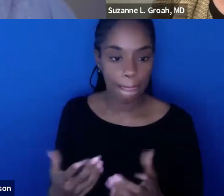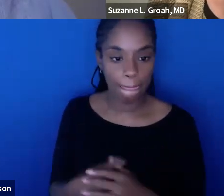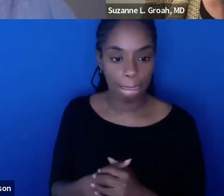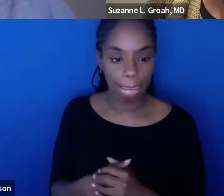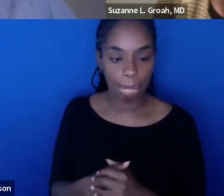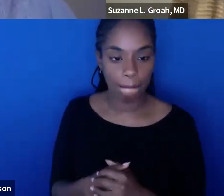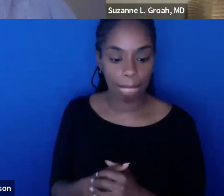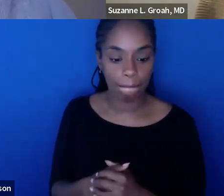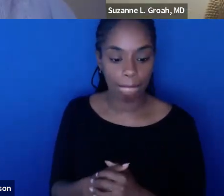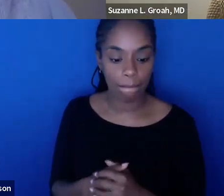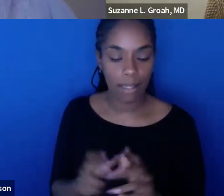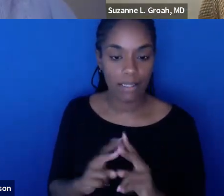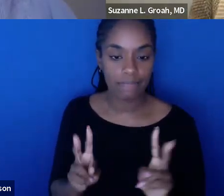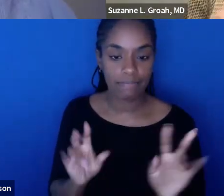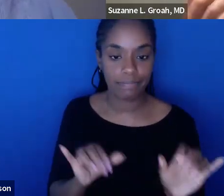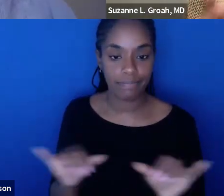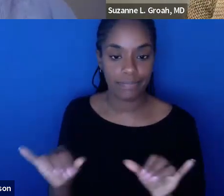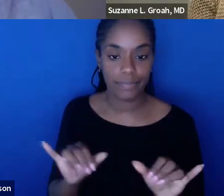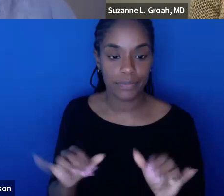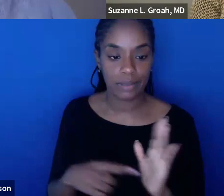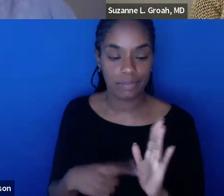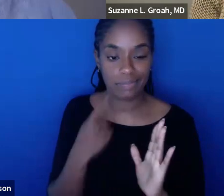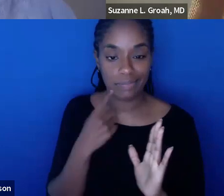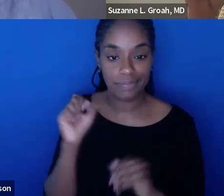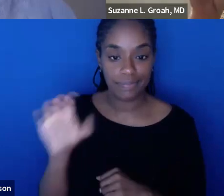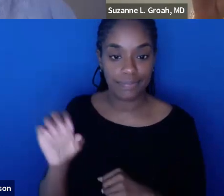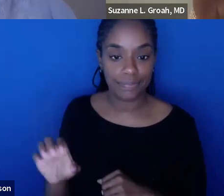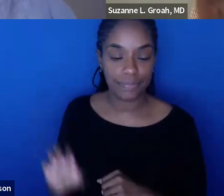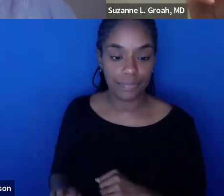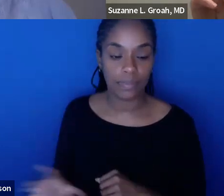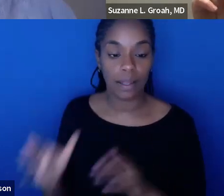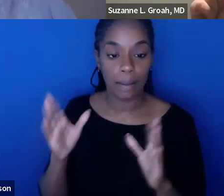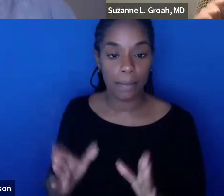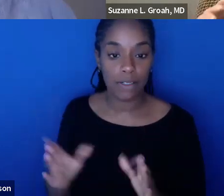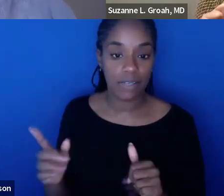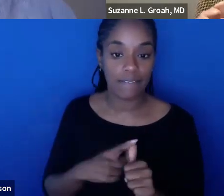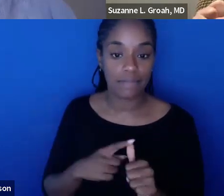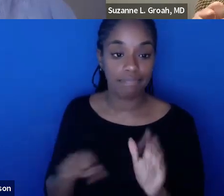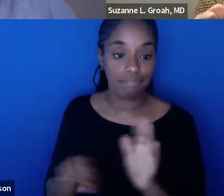Very similar to the examples I just gave. Someone first needs to have symptoms. That's pillar one for a UTI.